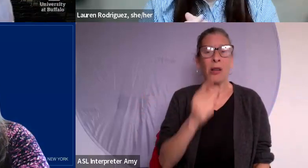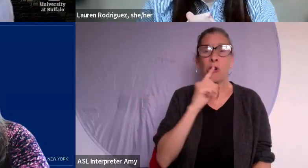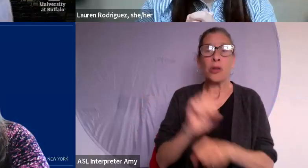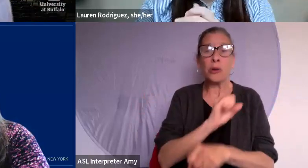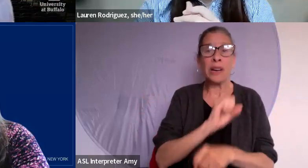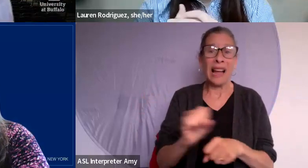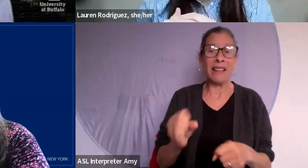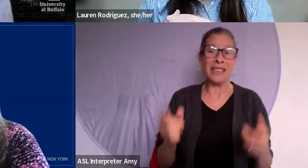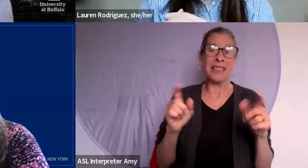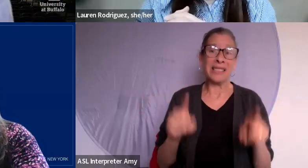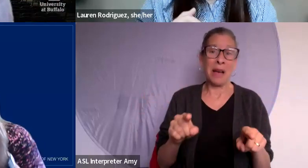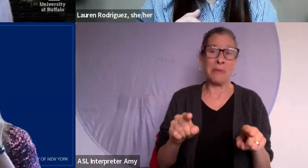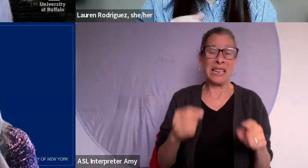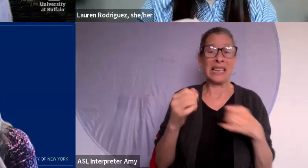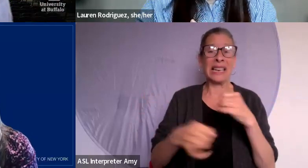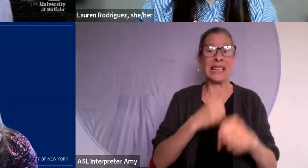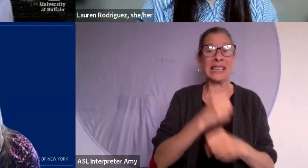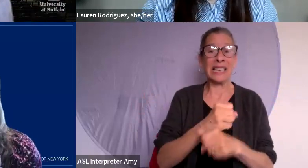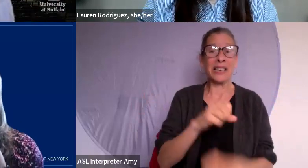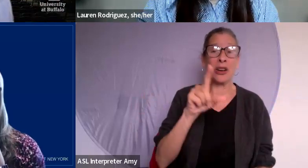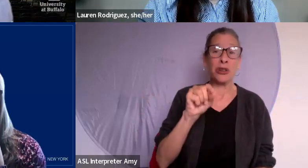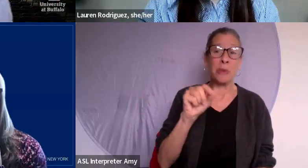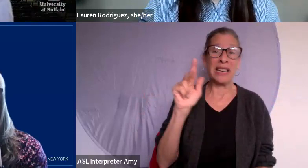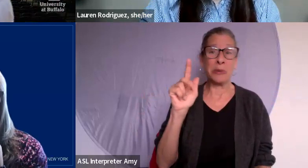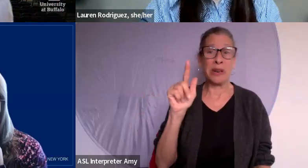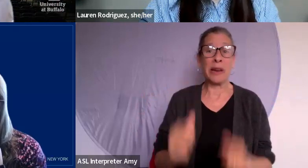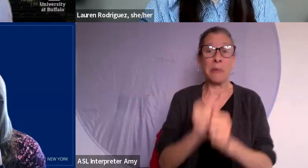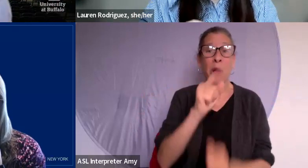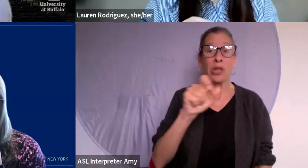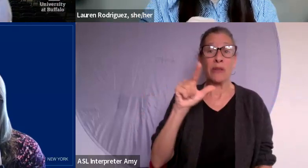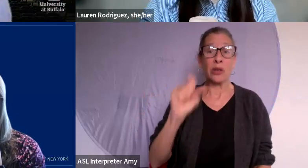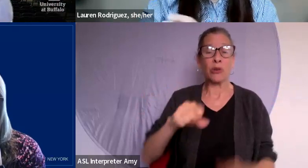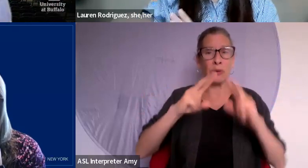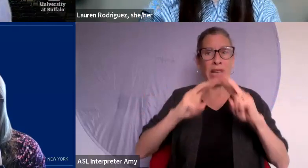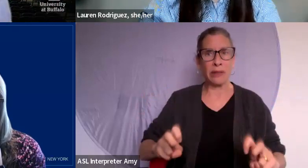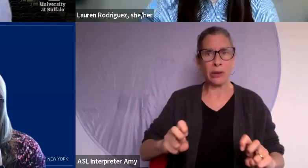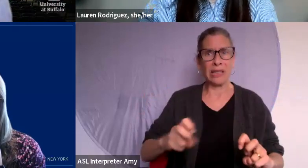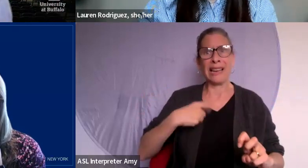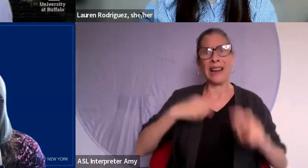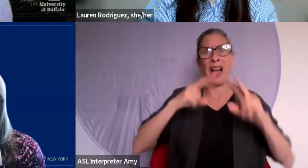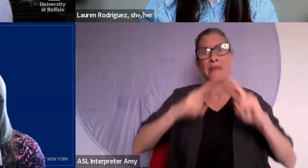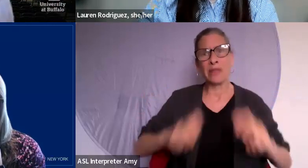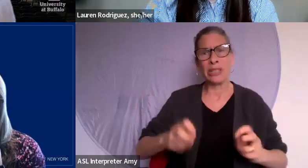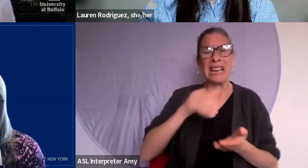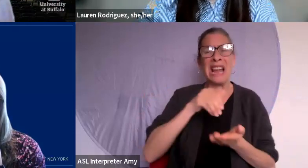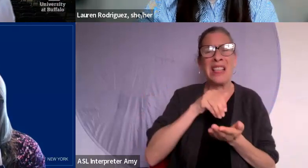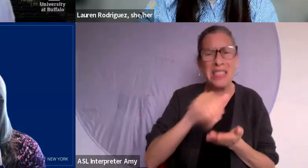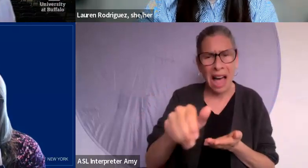we are in 2023, most of the tools that I've looked at, and again, I've looked at 1000s of tools, and D pads, the vast vast